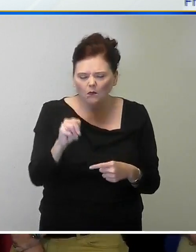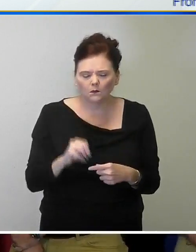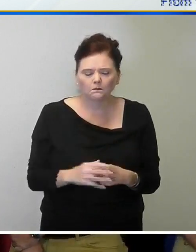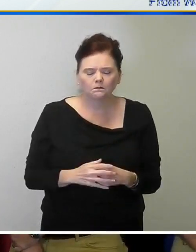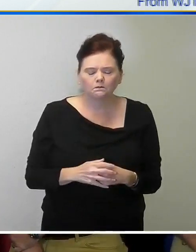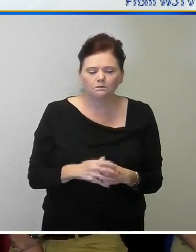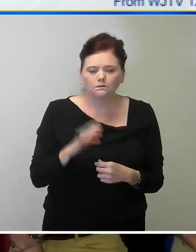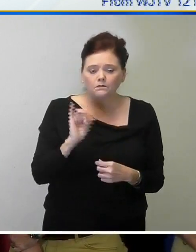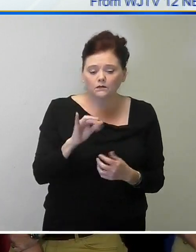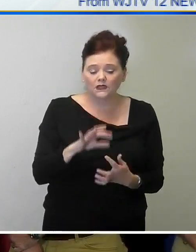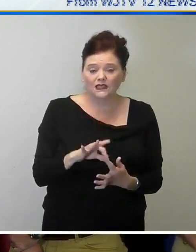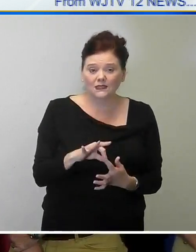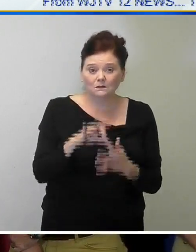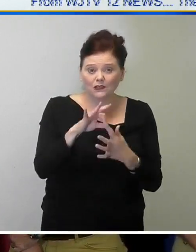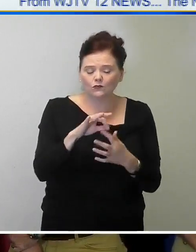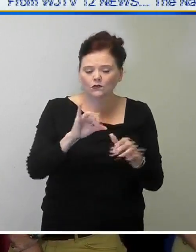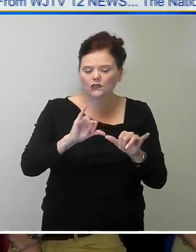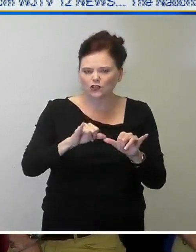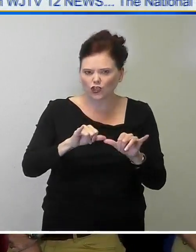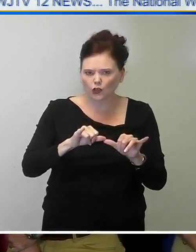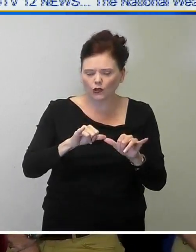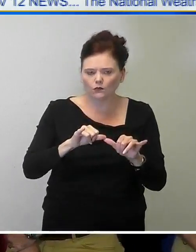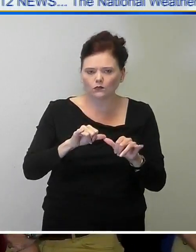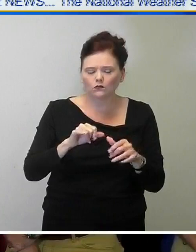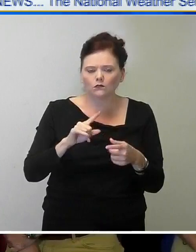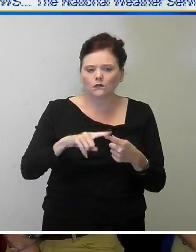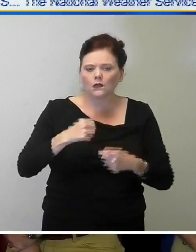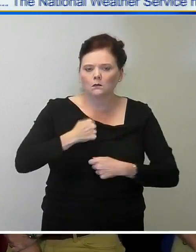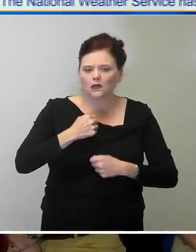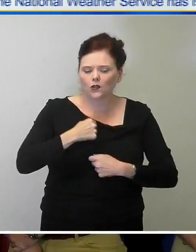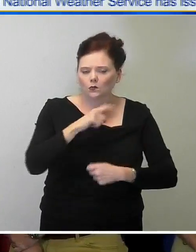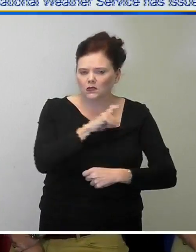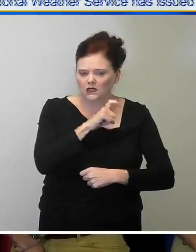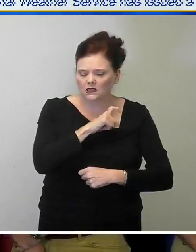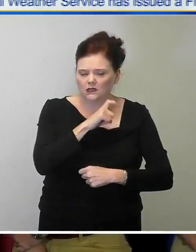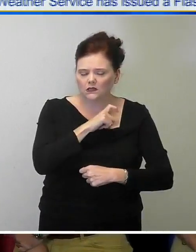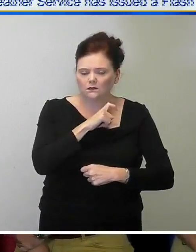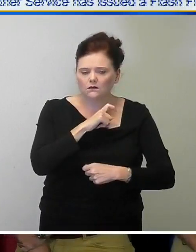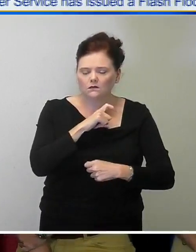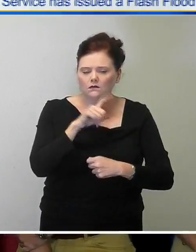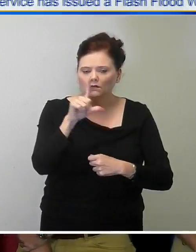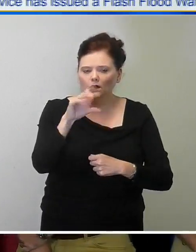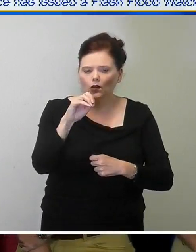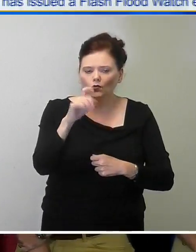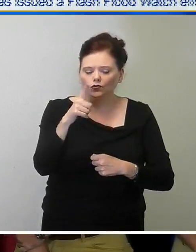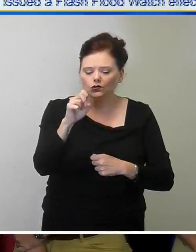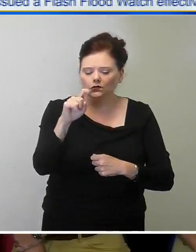SUPPORT MEMA AND SUPPORT THE GOVERNORS INITIATIVE ON REACTING TO THE STORM.